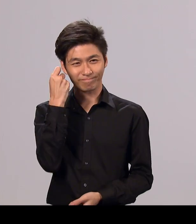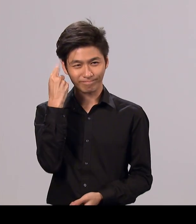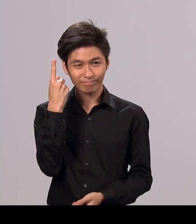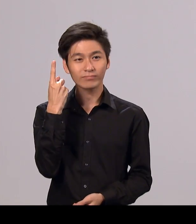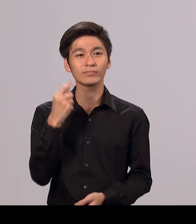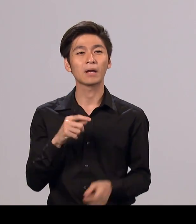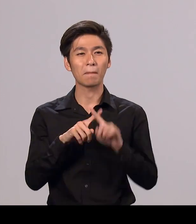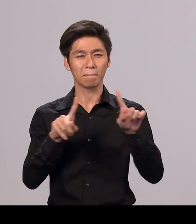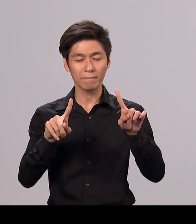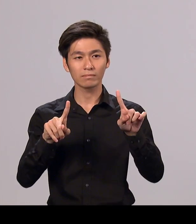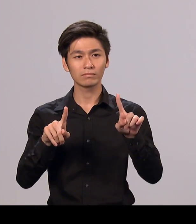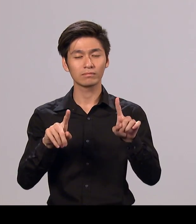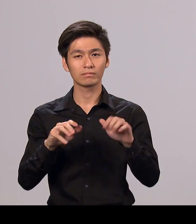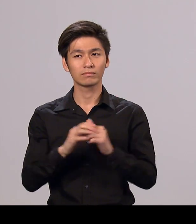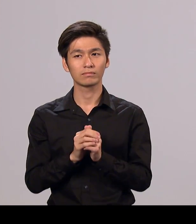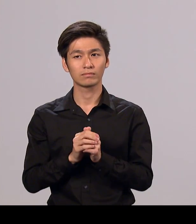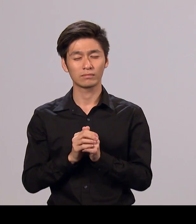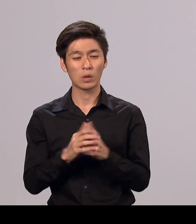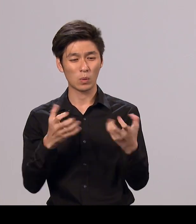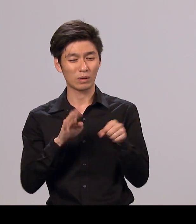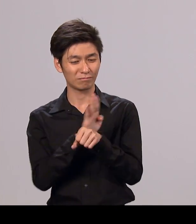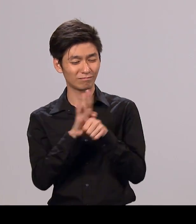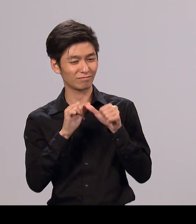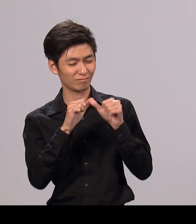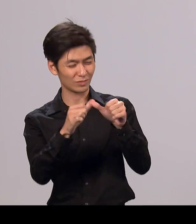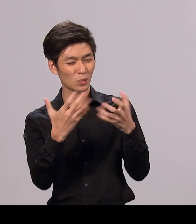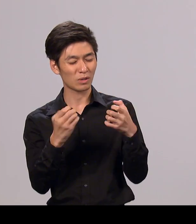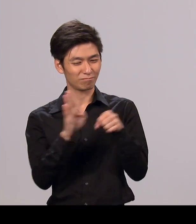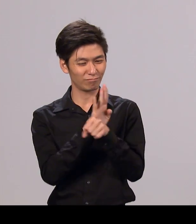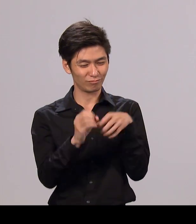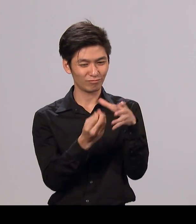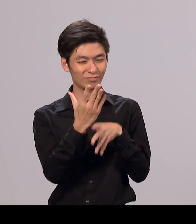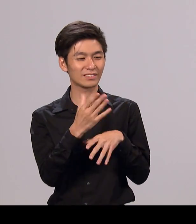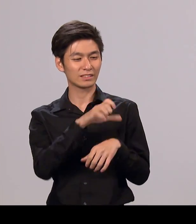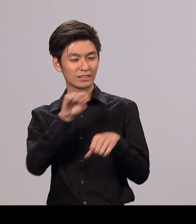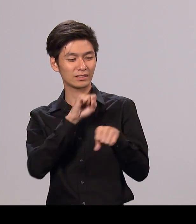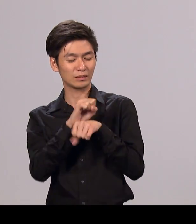We would like business and collaboration to continue, too, to flourish between Singapore and China;